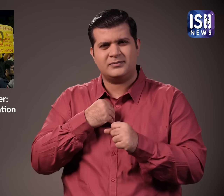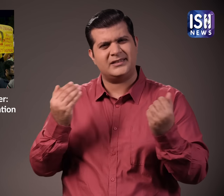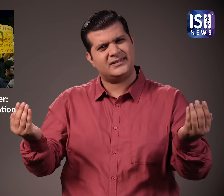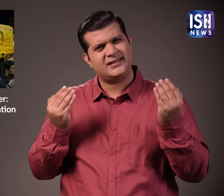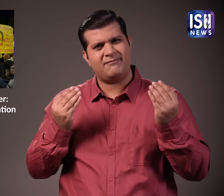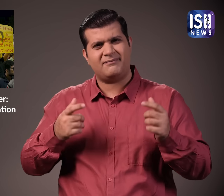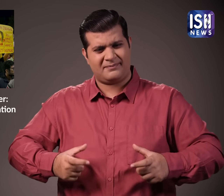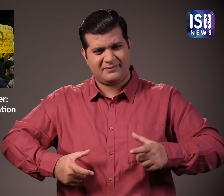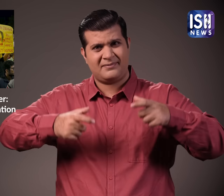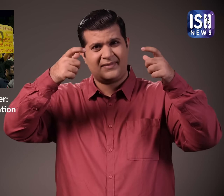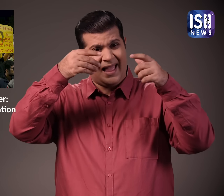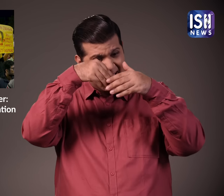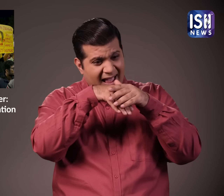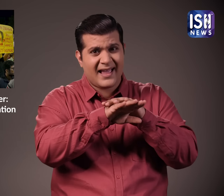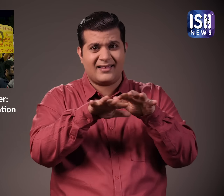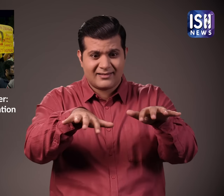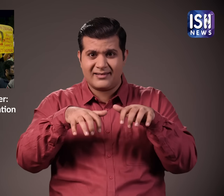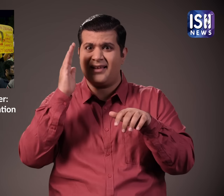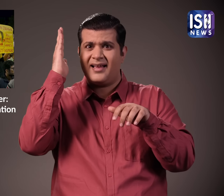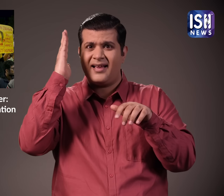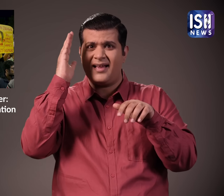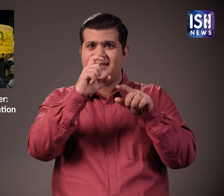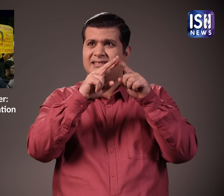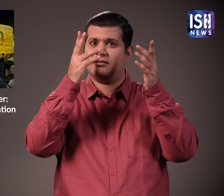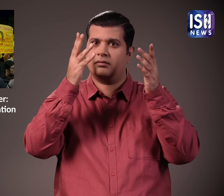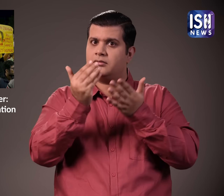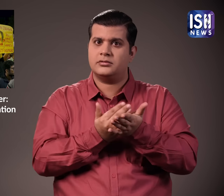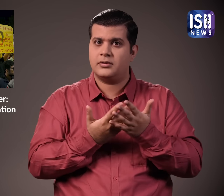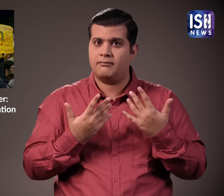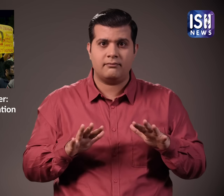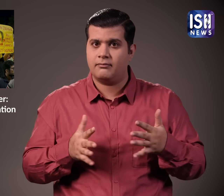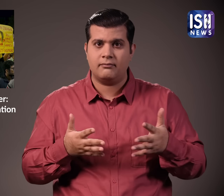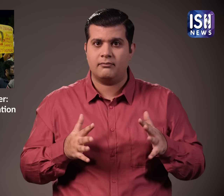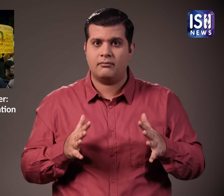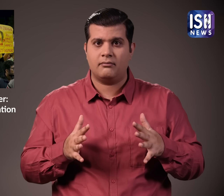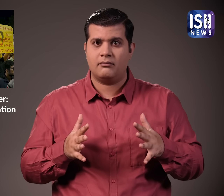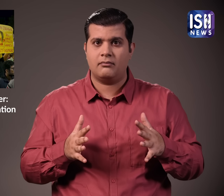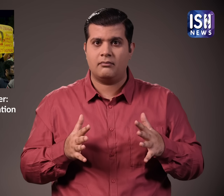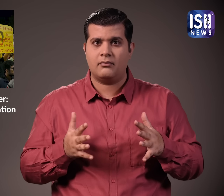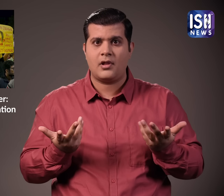It has happened in a government hospital, which should be a which would have been safe. Even the seminar room was not safe.